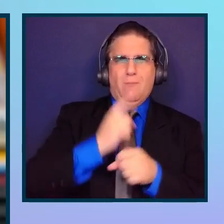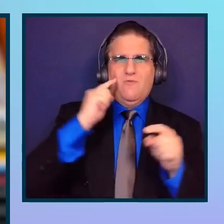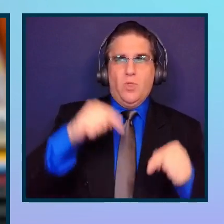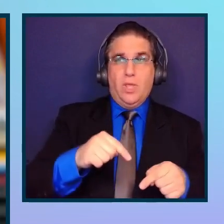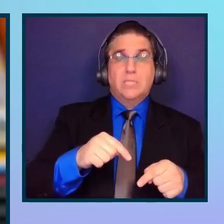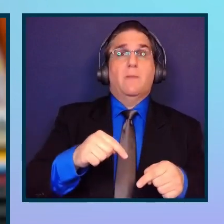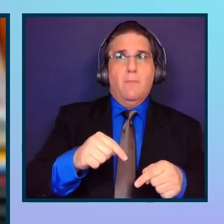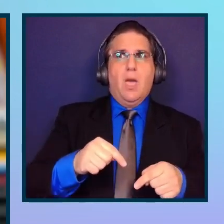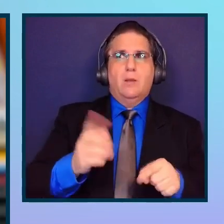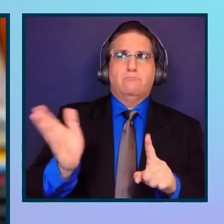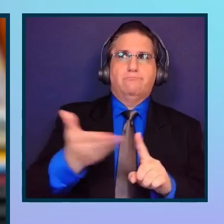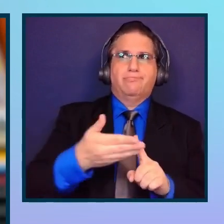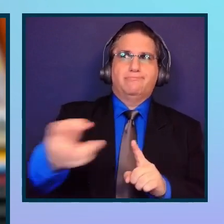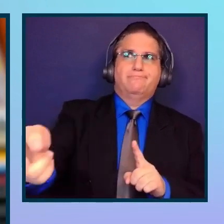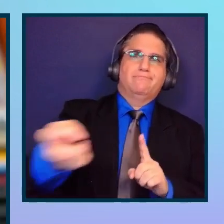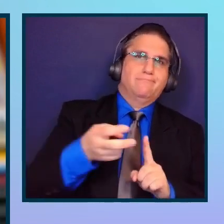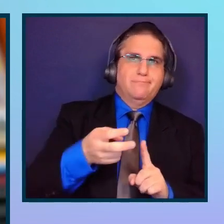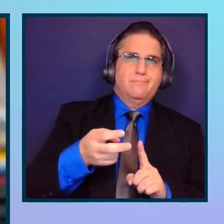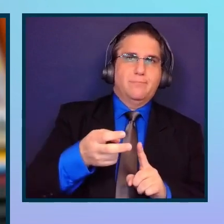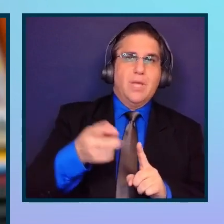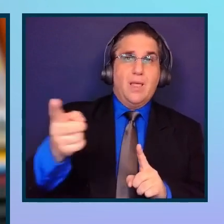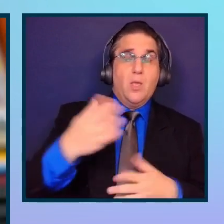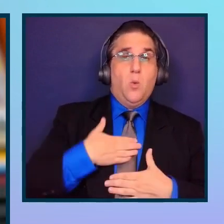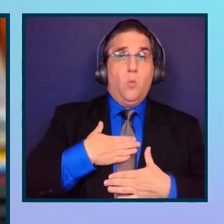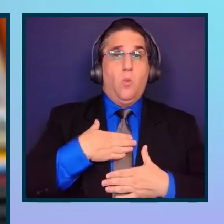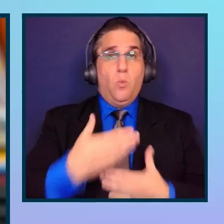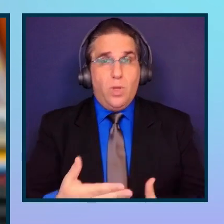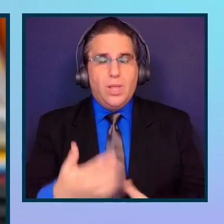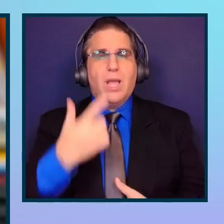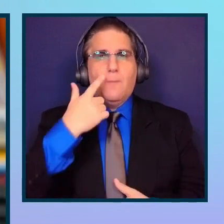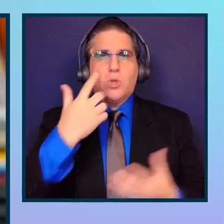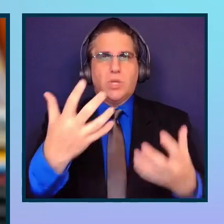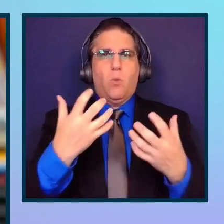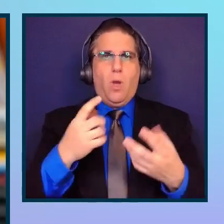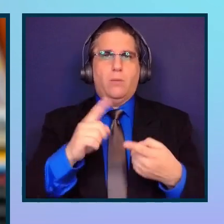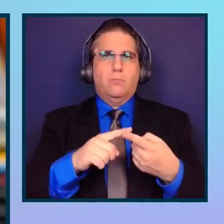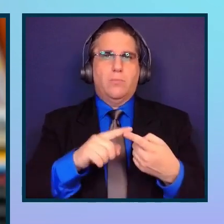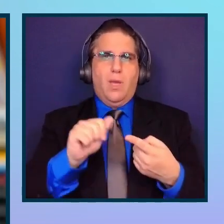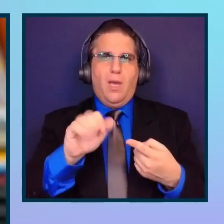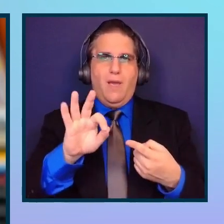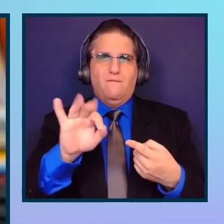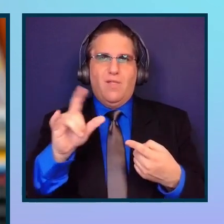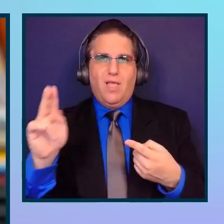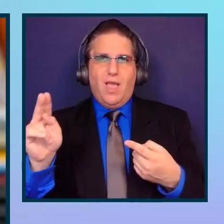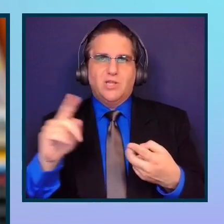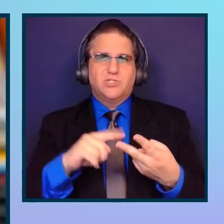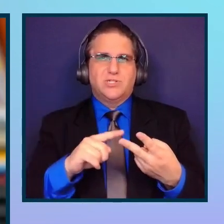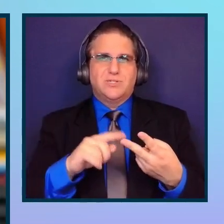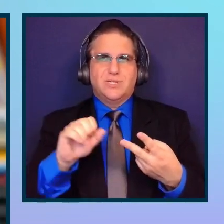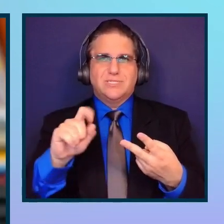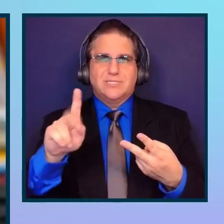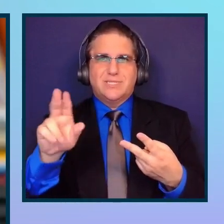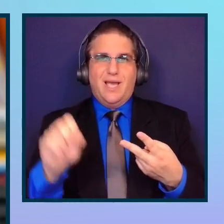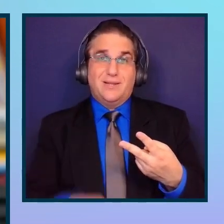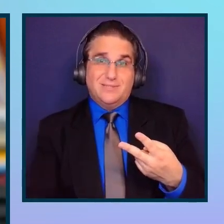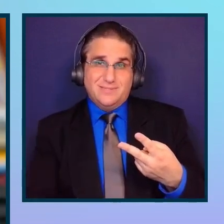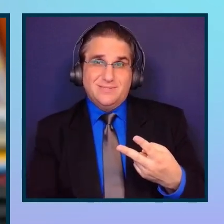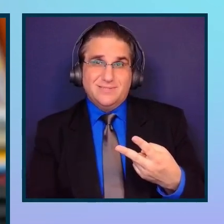because they need to for affiliation and status purposes. And that isn't quote "as authentic as we might like",